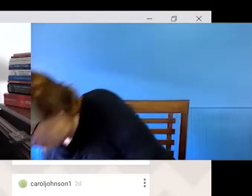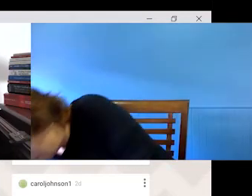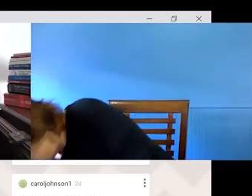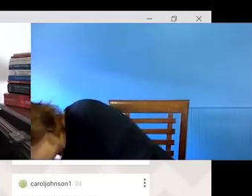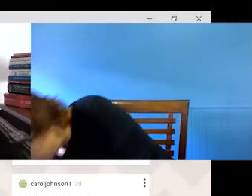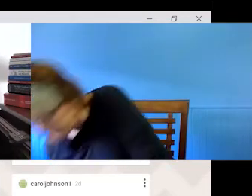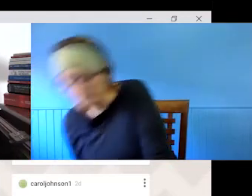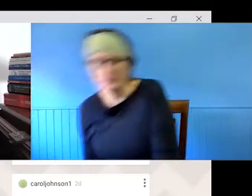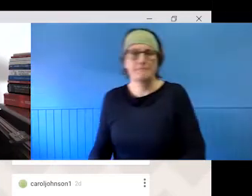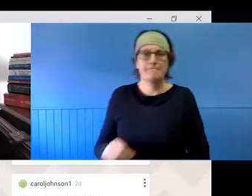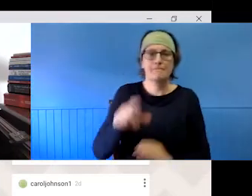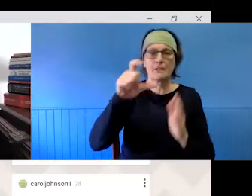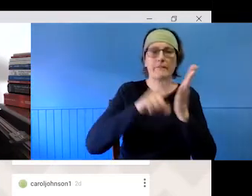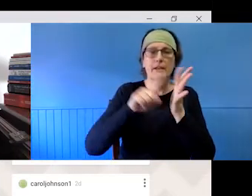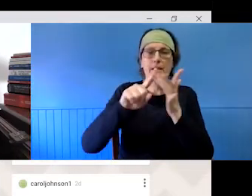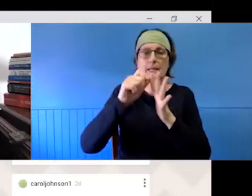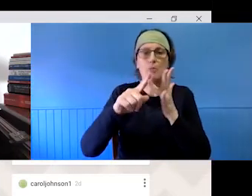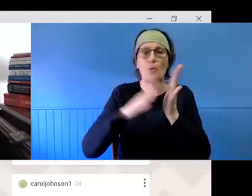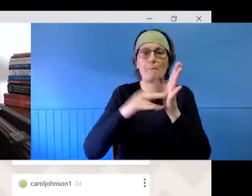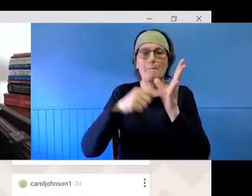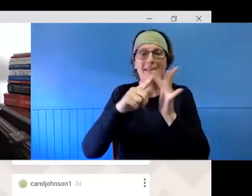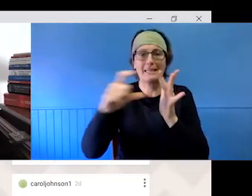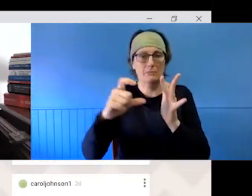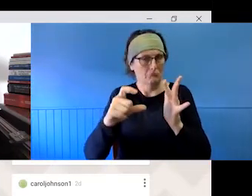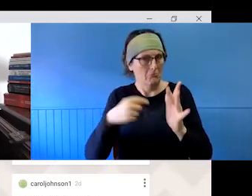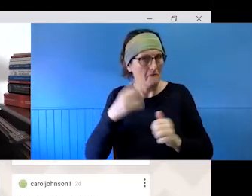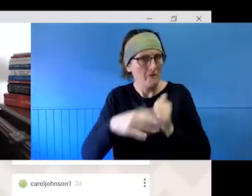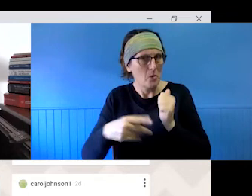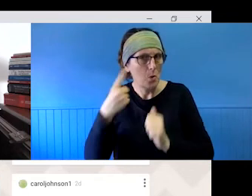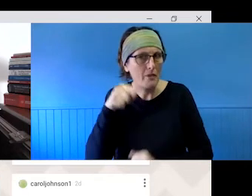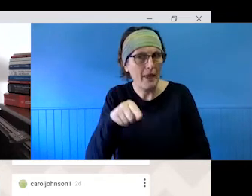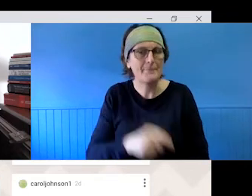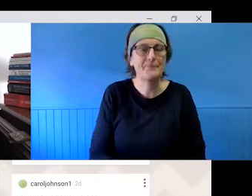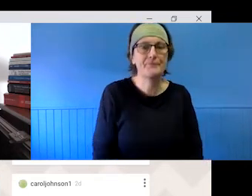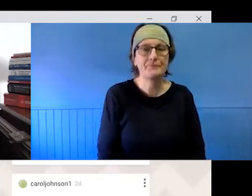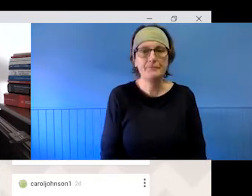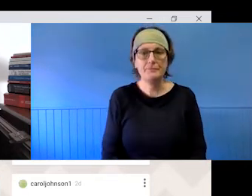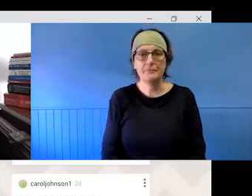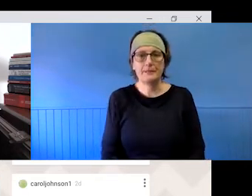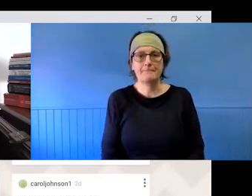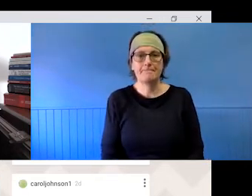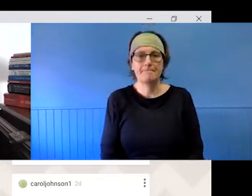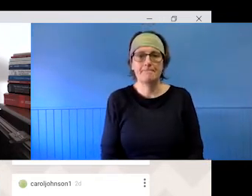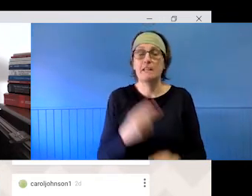it is that people are adding those things. It's for live captioning,